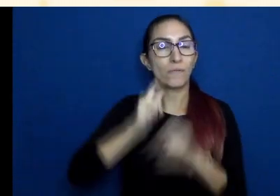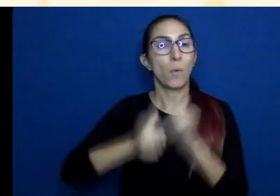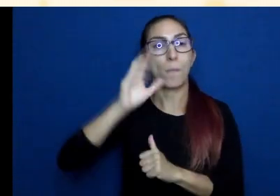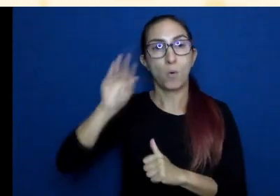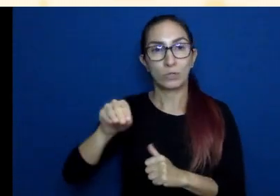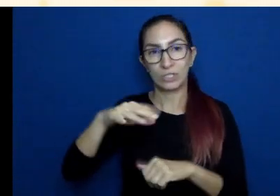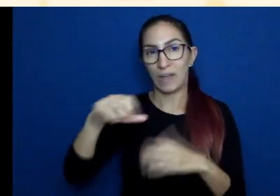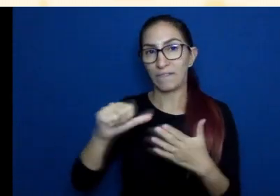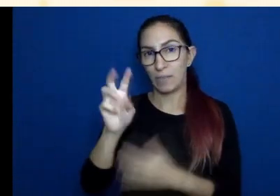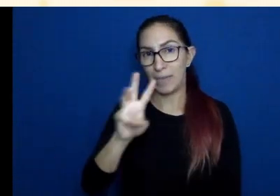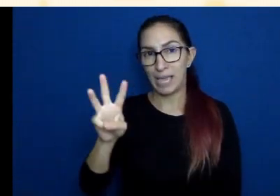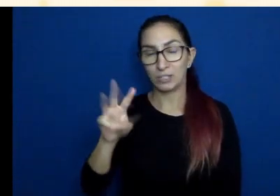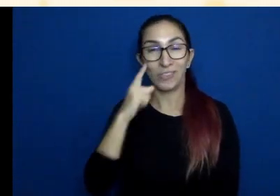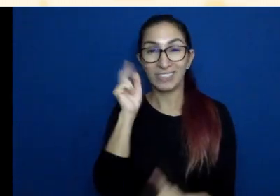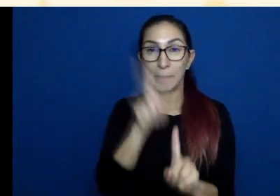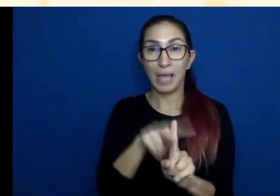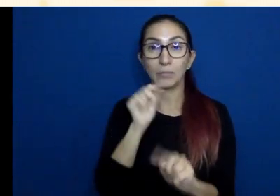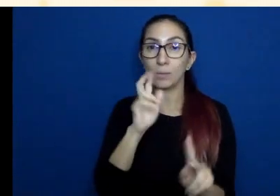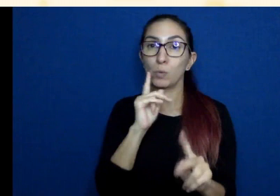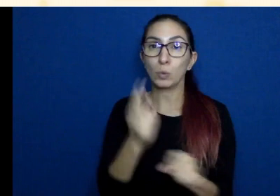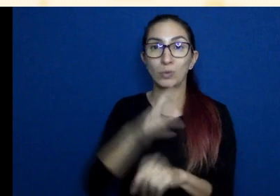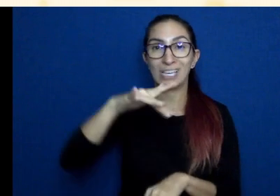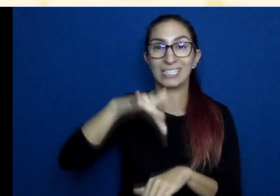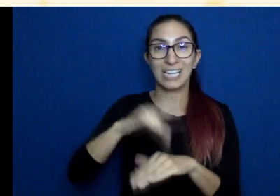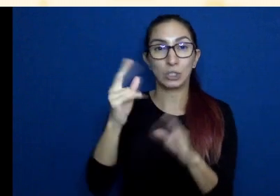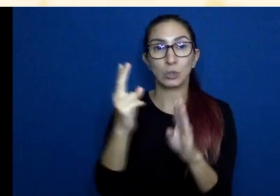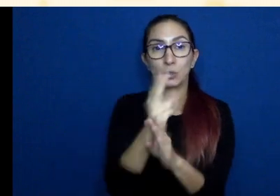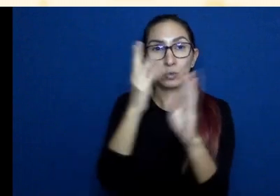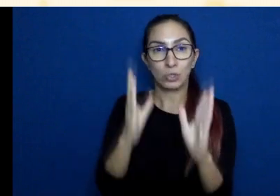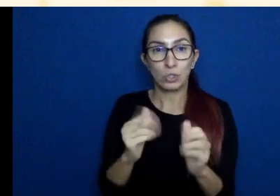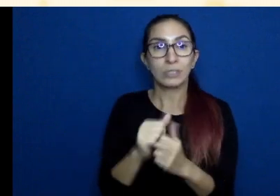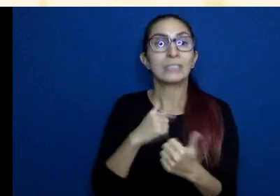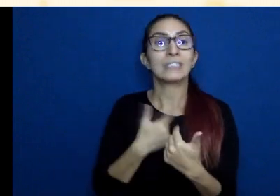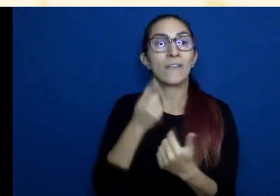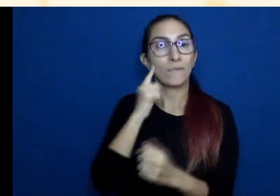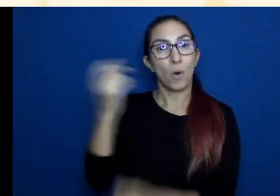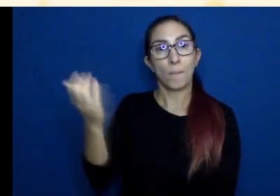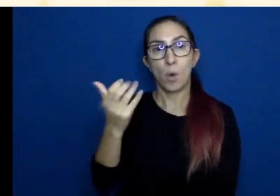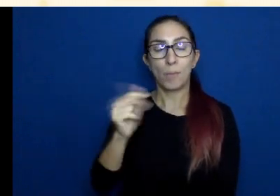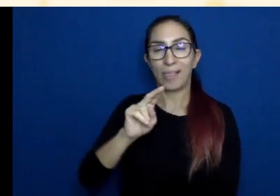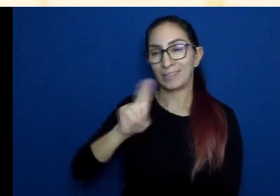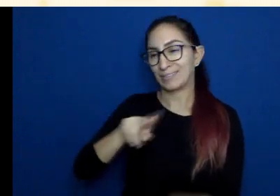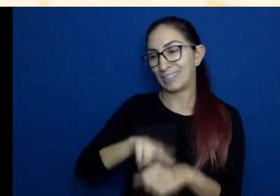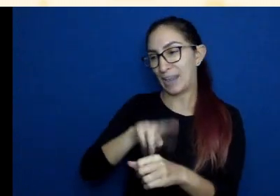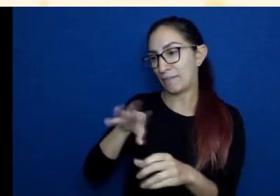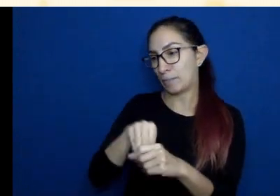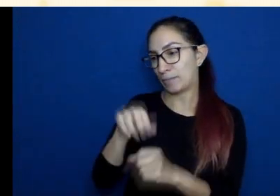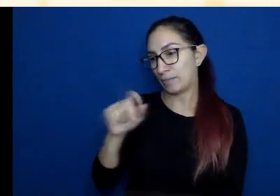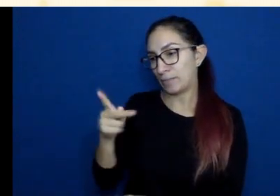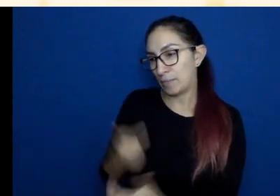swiping, scrolling, et cetera, on the majority of the page. So this applies to touch users, and the methodology is both mobile site